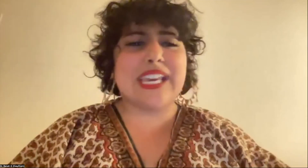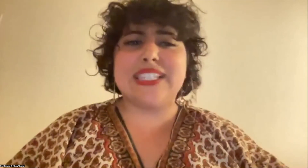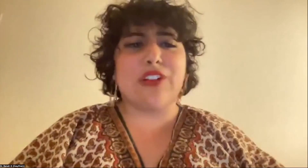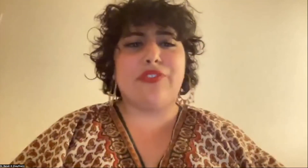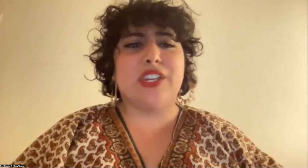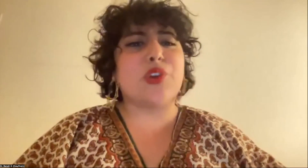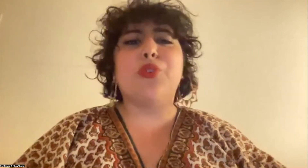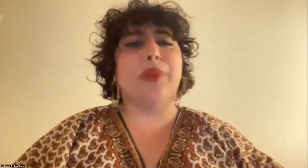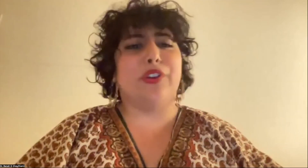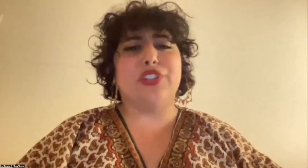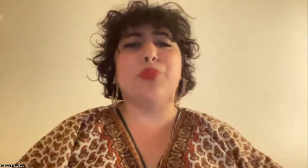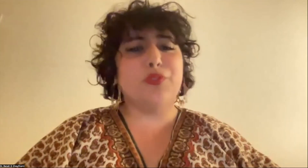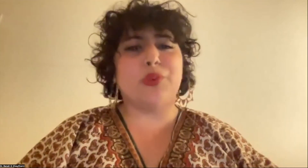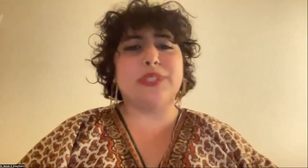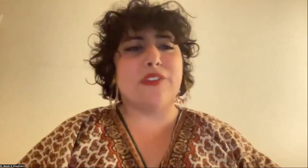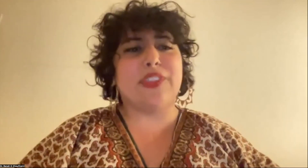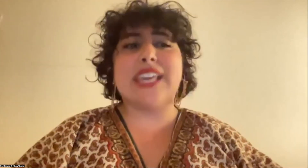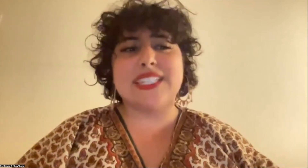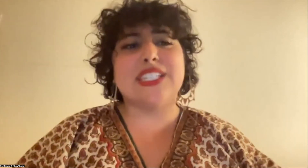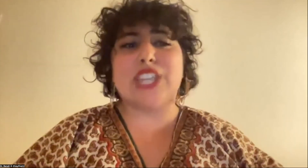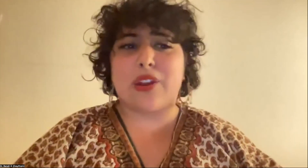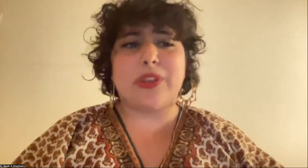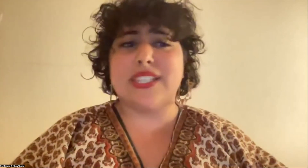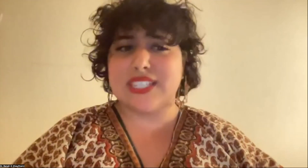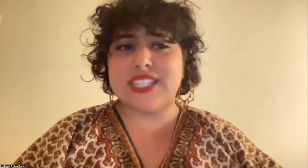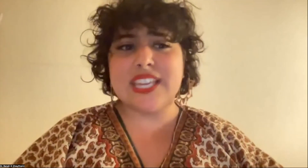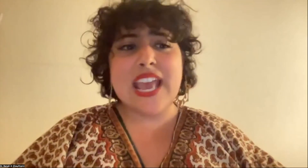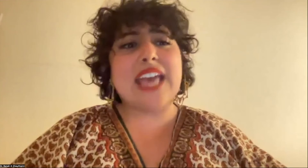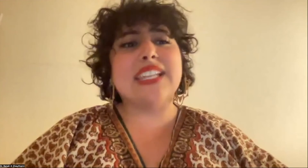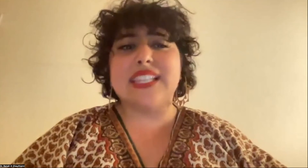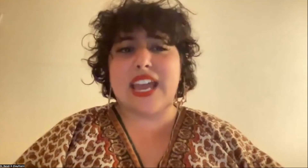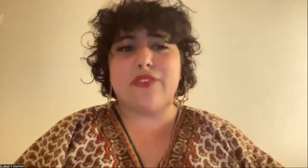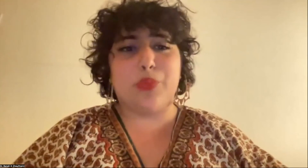can take a selfie in his own mirror to prove to himself, yes, the shadow exists and is alive and